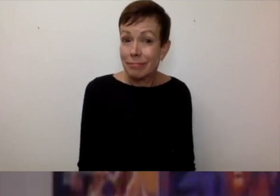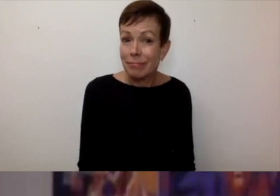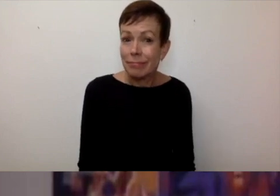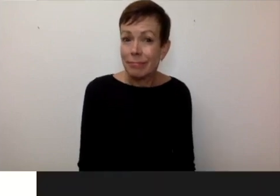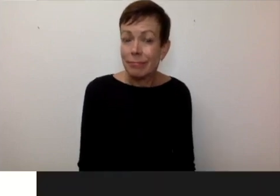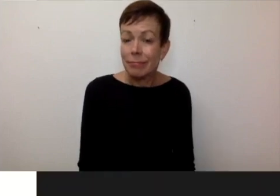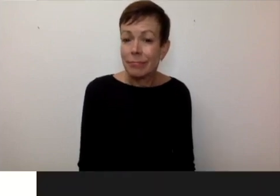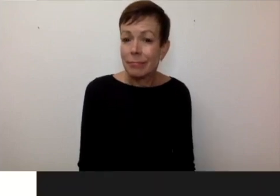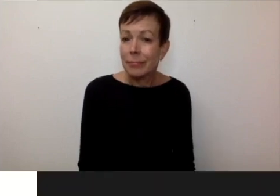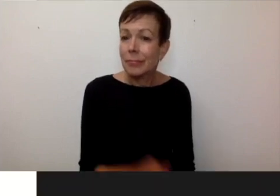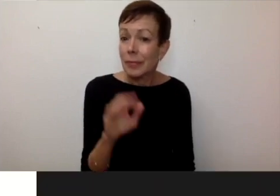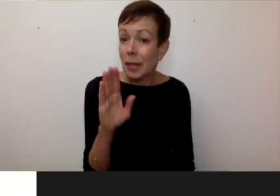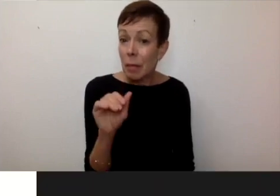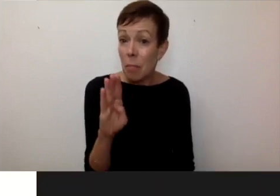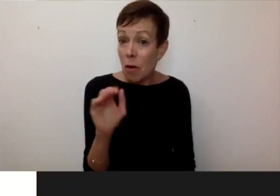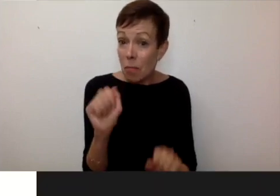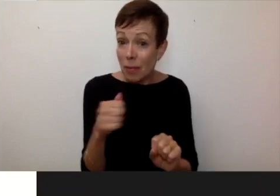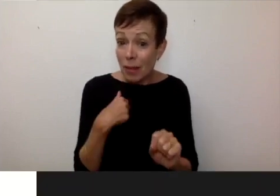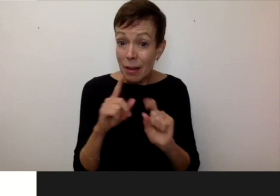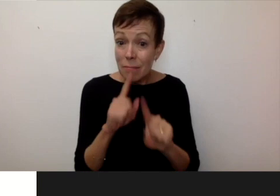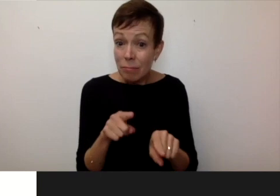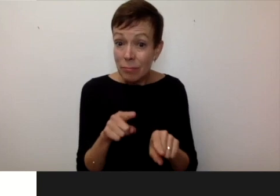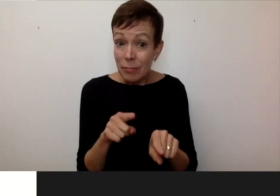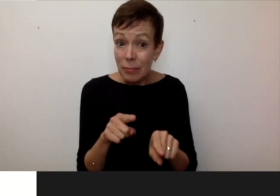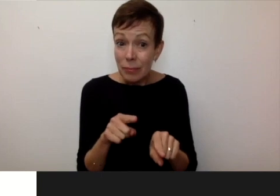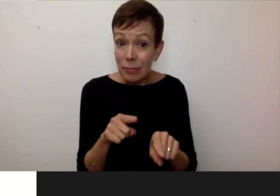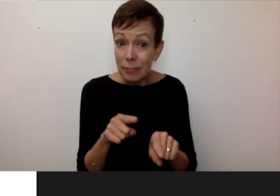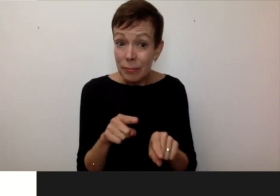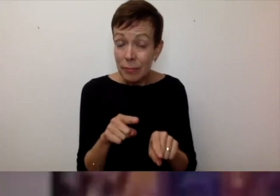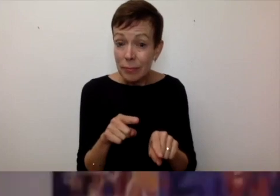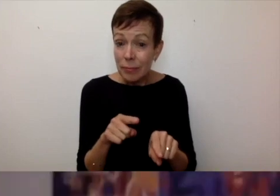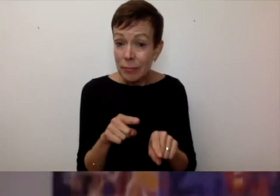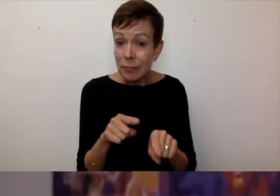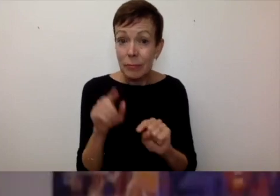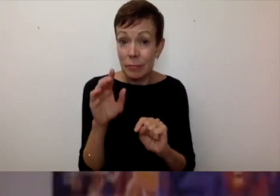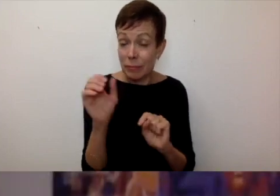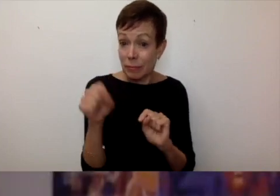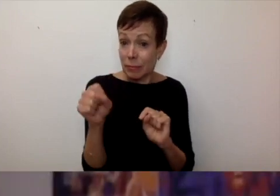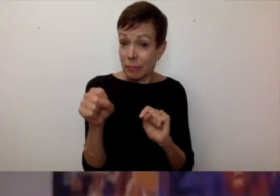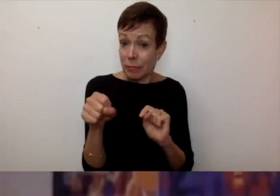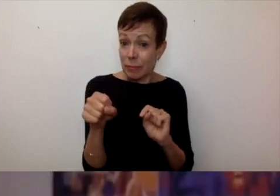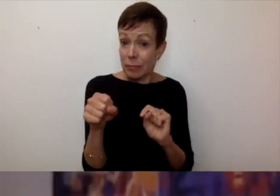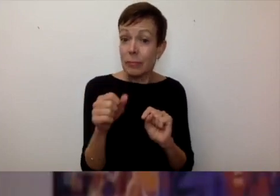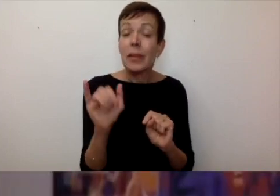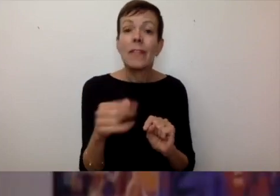hi it's barb here can i jump in uh yes so uh that is the voice of barbara um